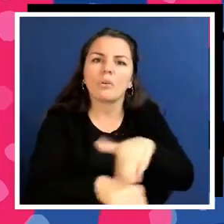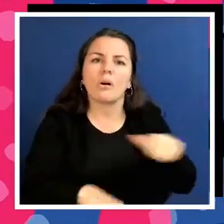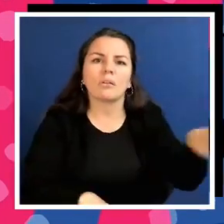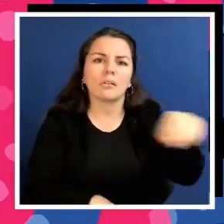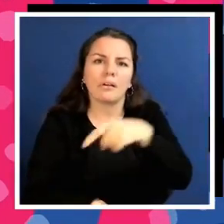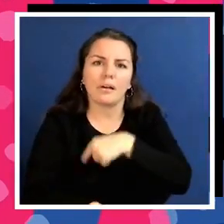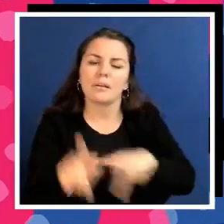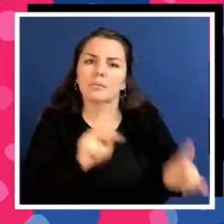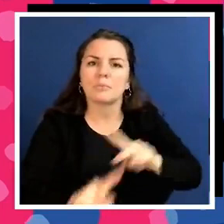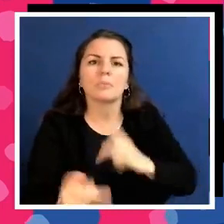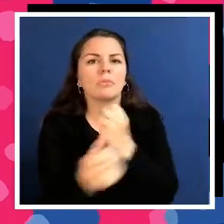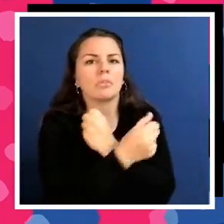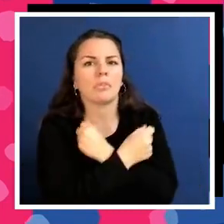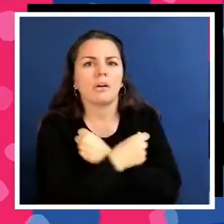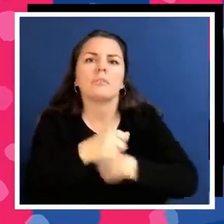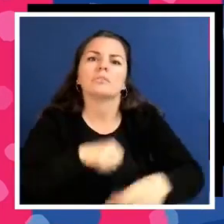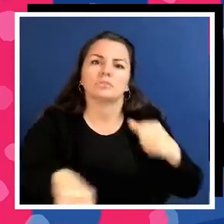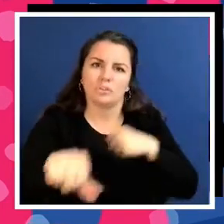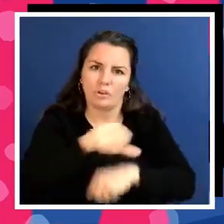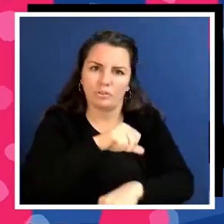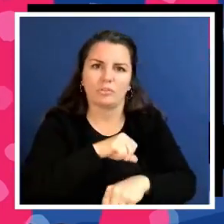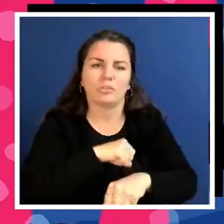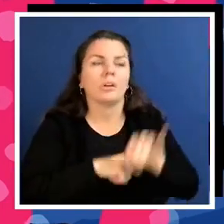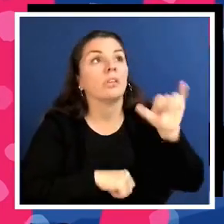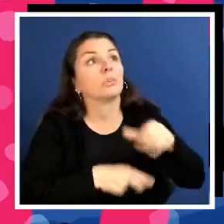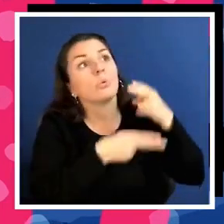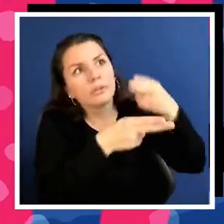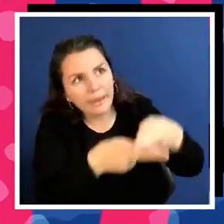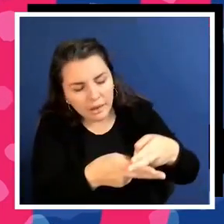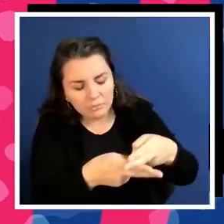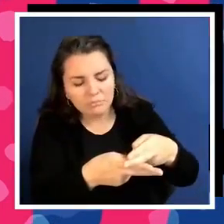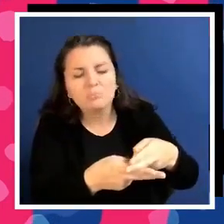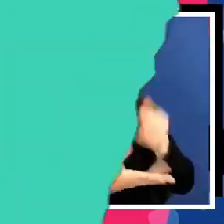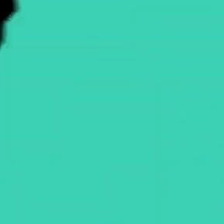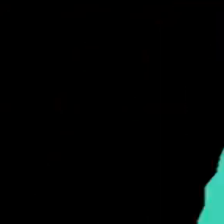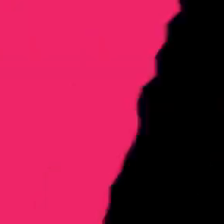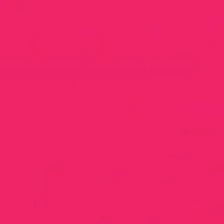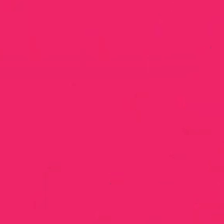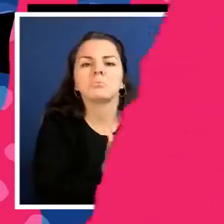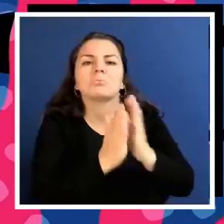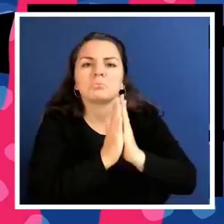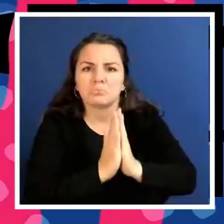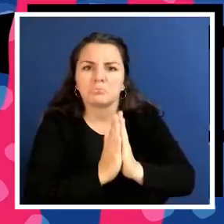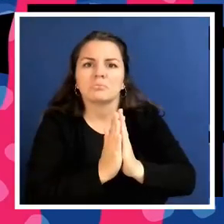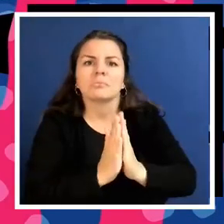OF THE ONE THAT CREATED ALL